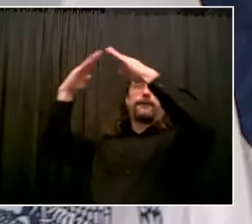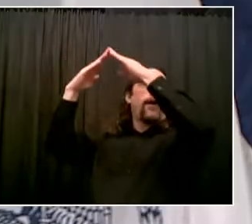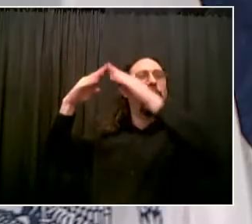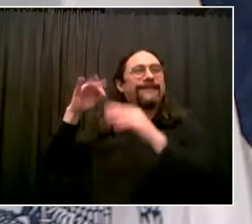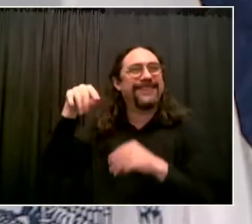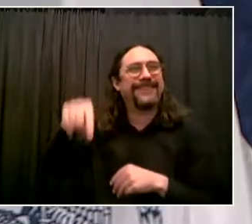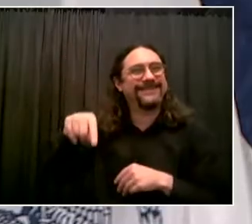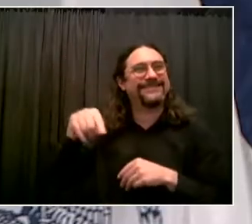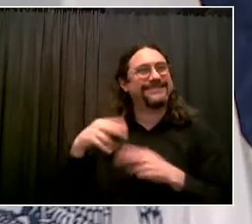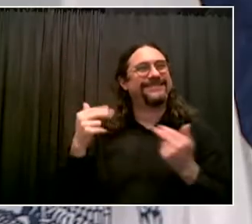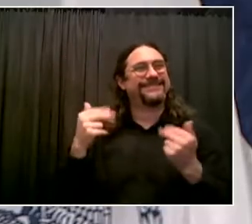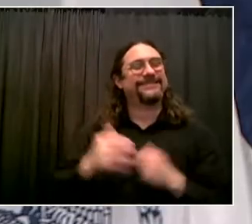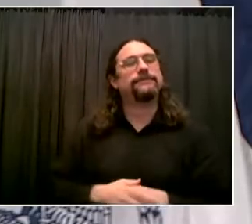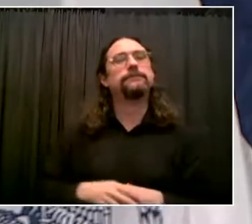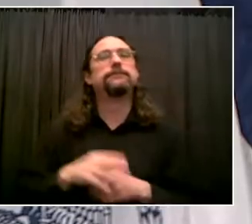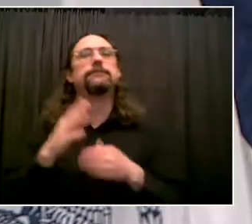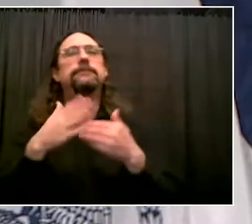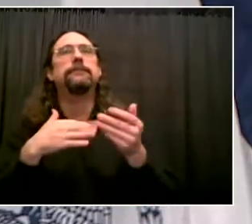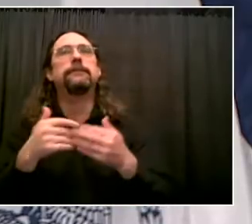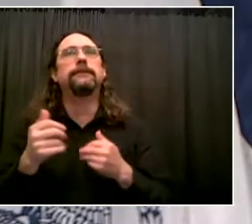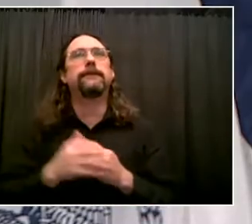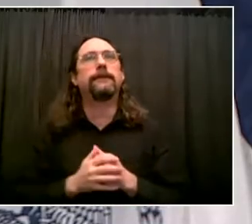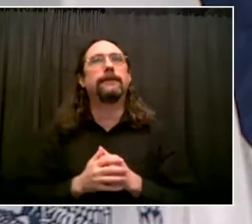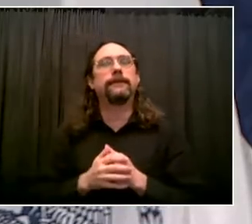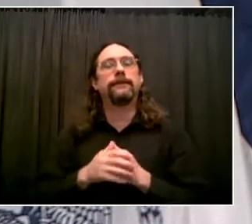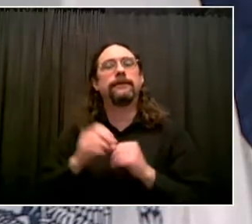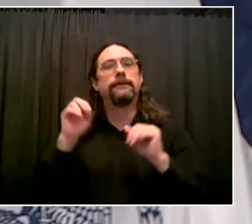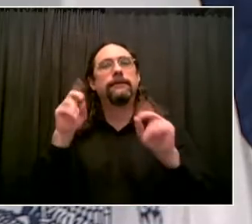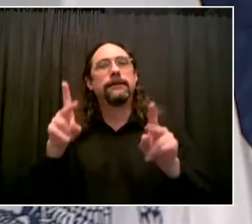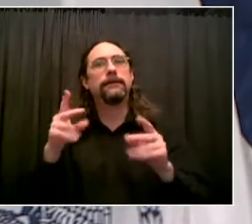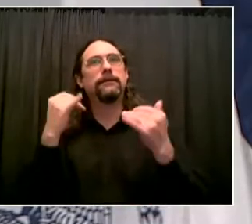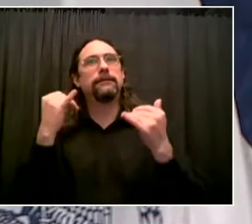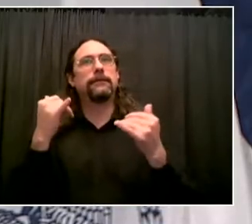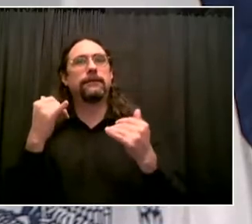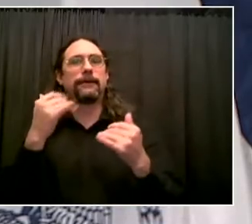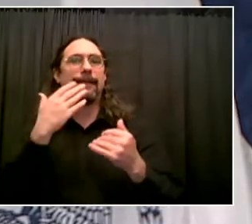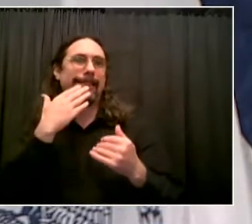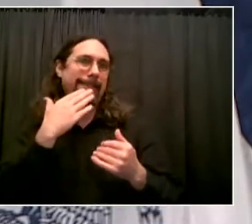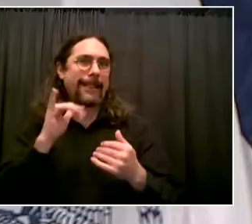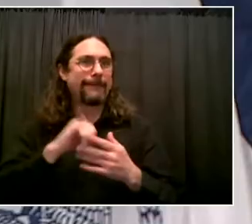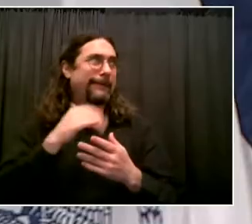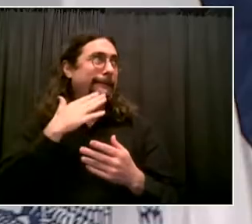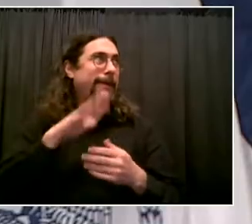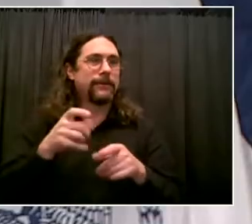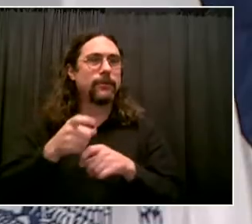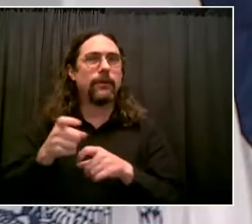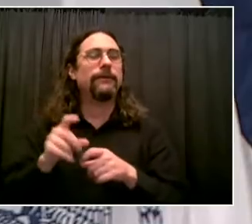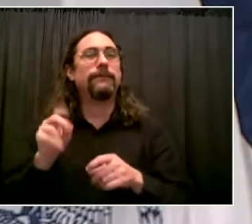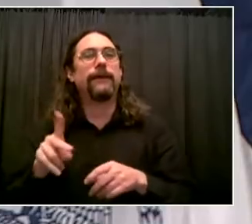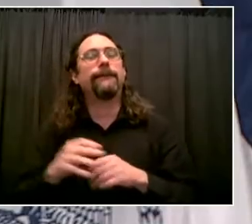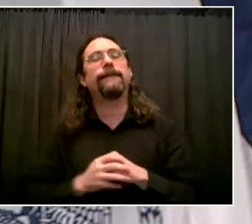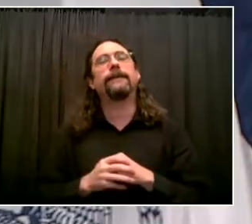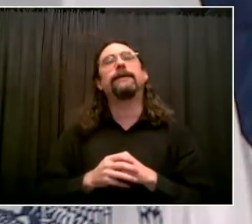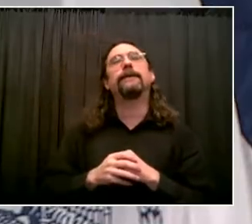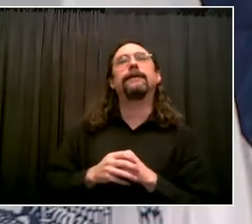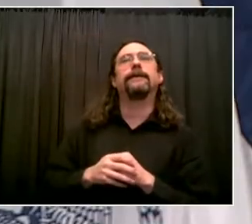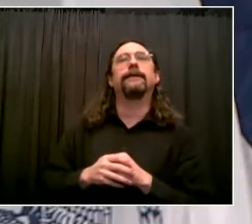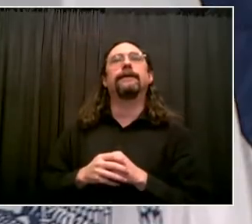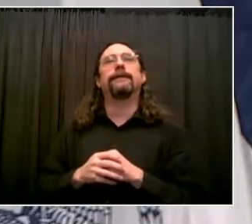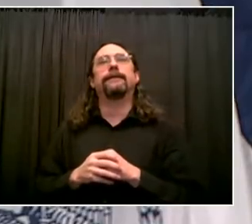THEY THOGHUT THAT WAS INCREDIBLY INVENTIVE. NOW LOOK, AS WE CONCLUDE TODAY VEERYONE, UJST WHERE I WAS A MOMENT TO GO I'M GOING TO END